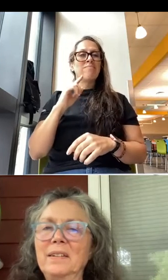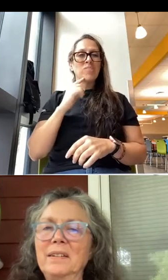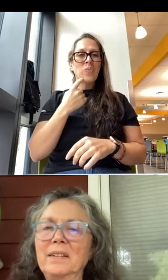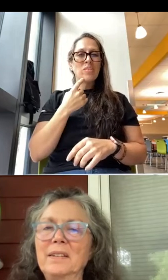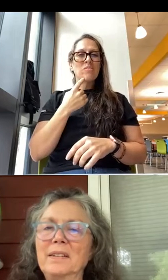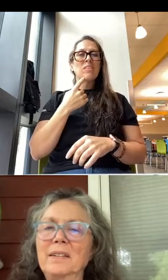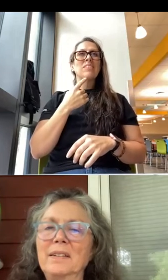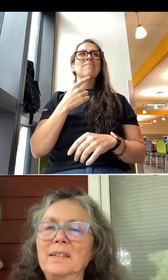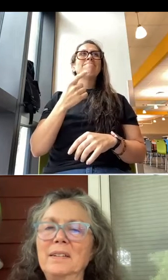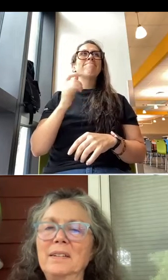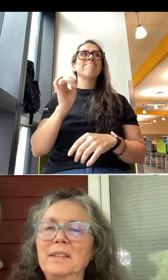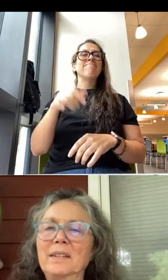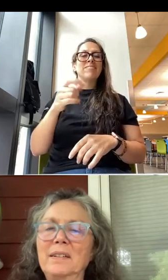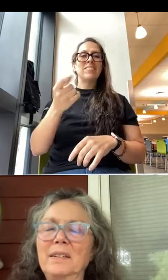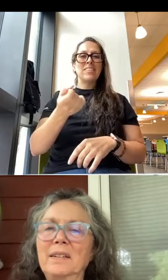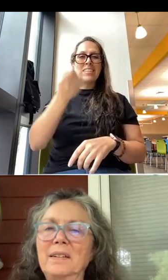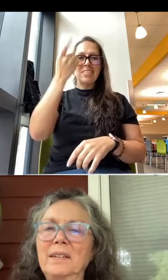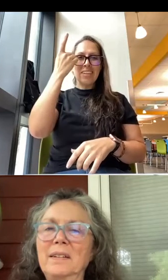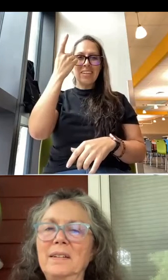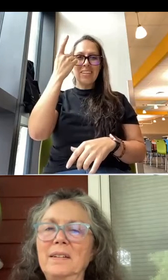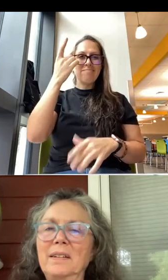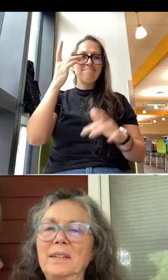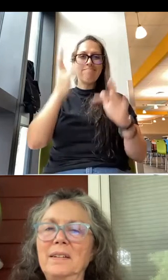know, like, like, that uh, you know, we, we